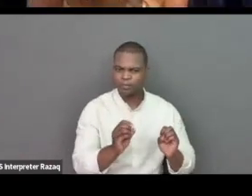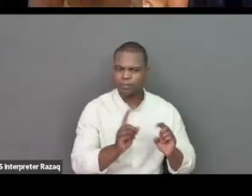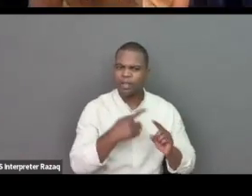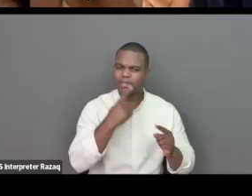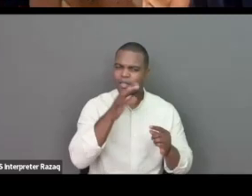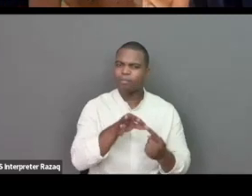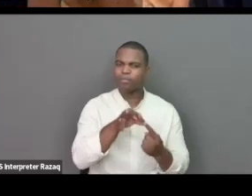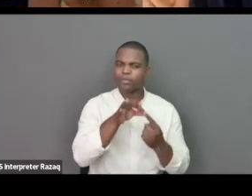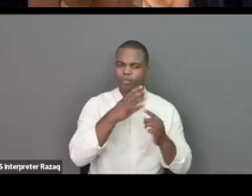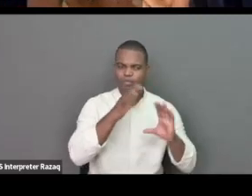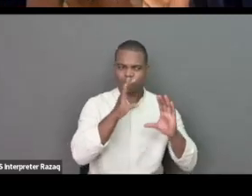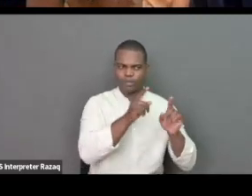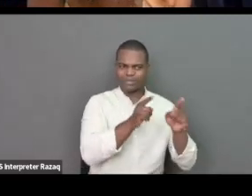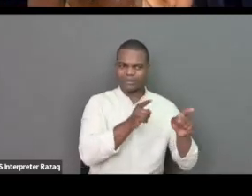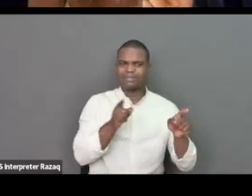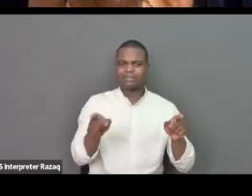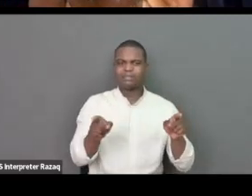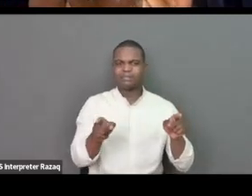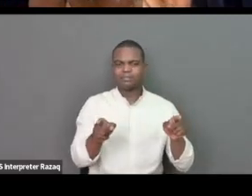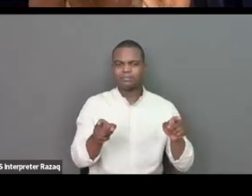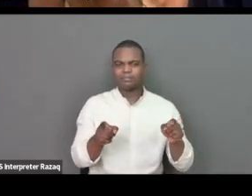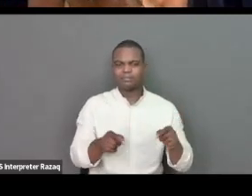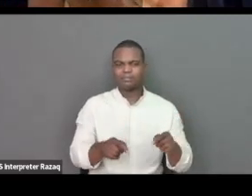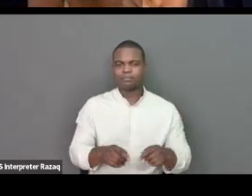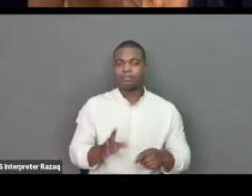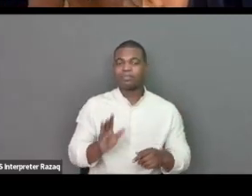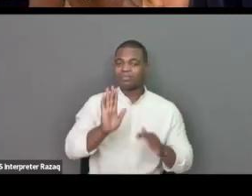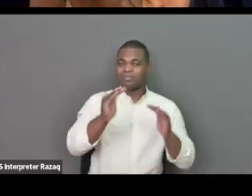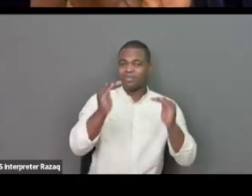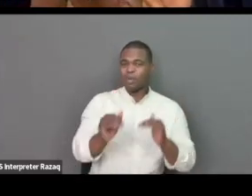We didn't really get any answer to this. Instead, we